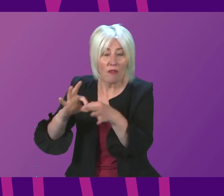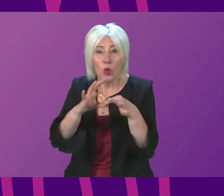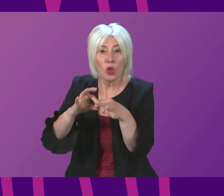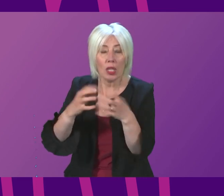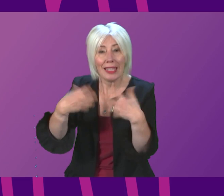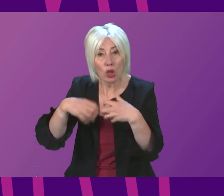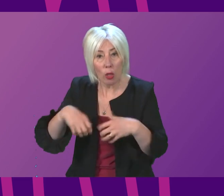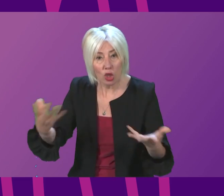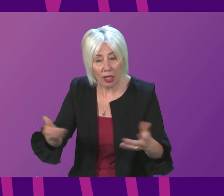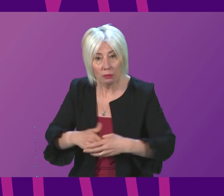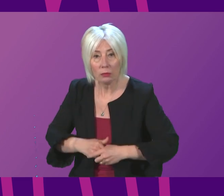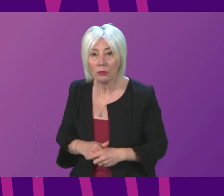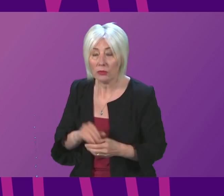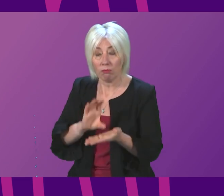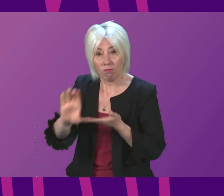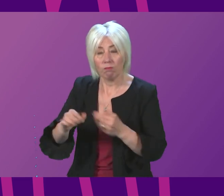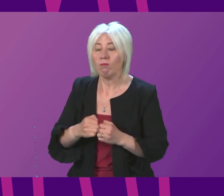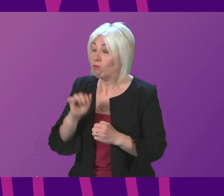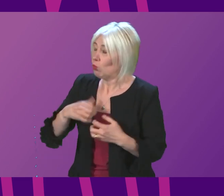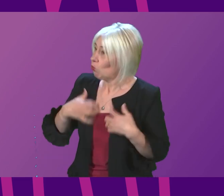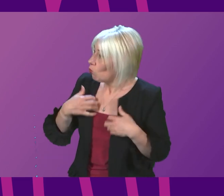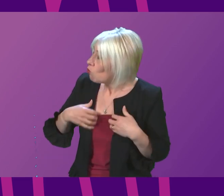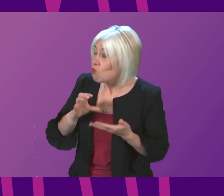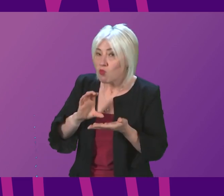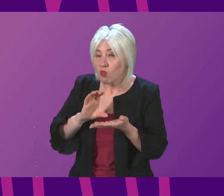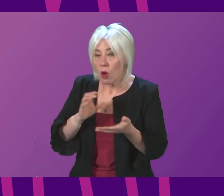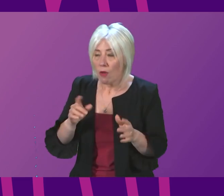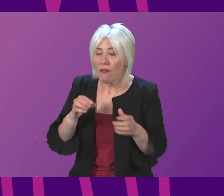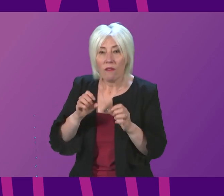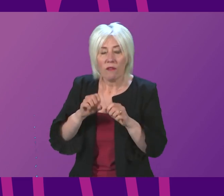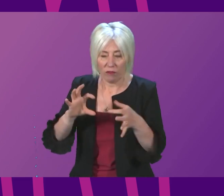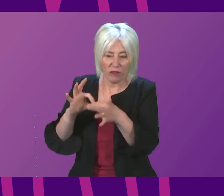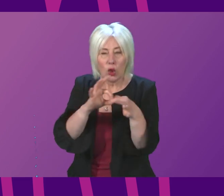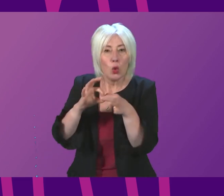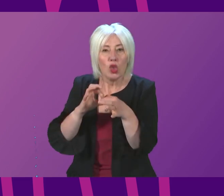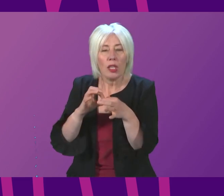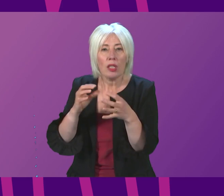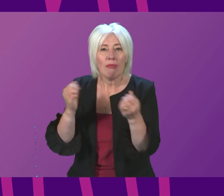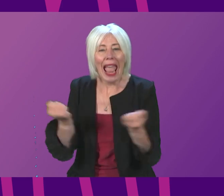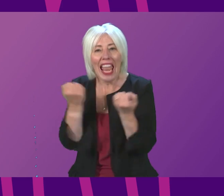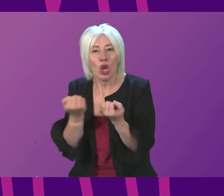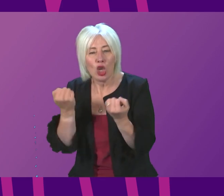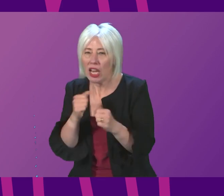We are aware of the increasing interest in the development of fusion energy, which of course is different from traditional nuclear energy.